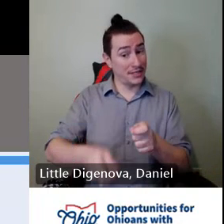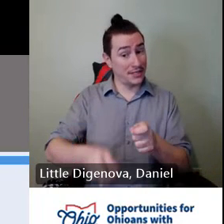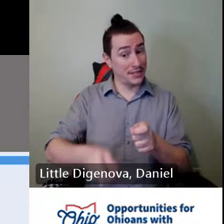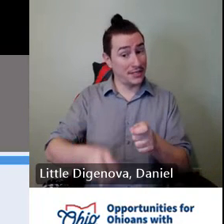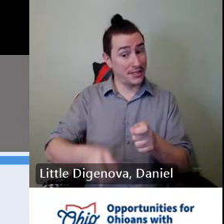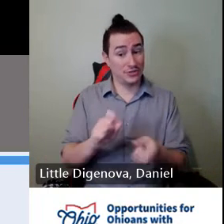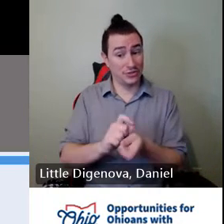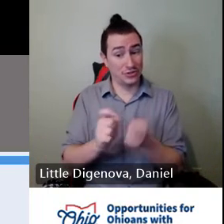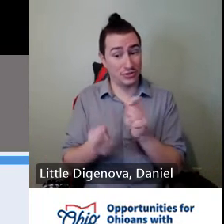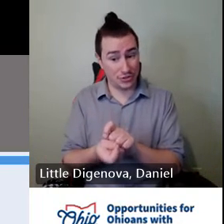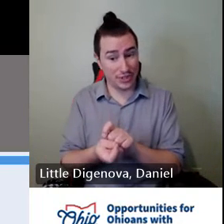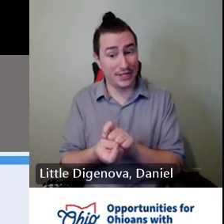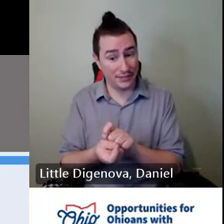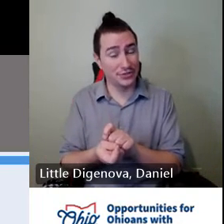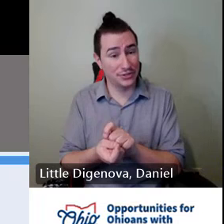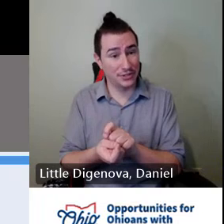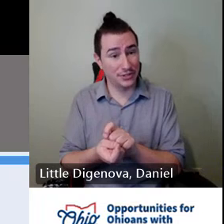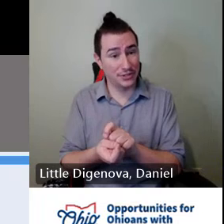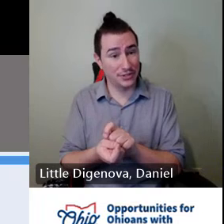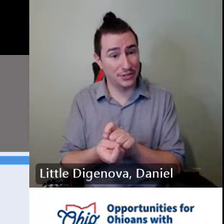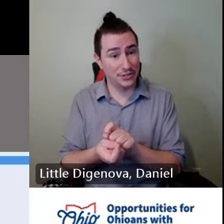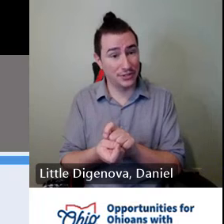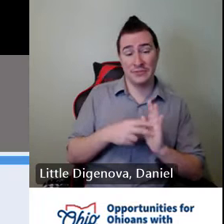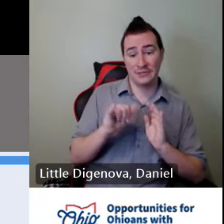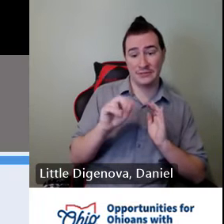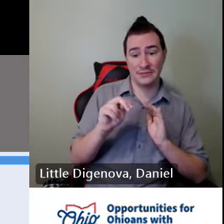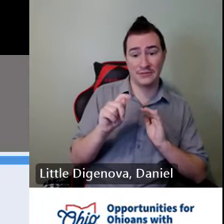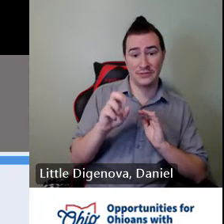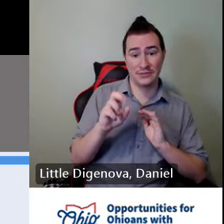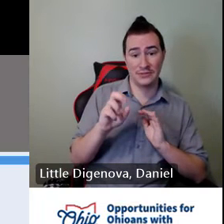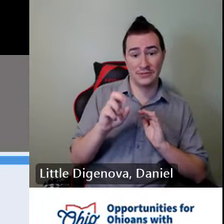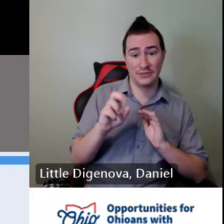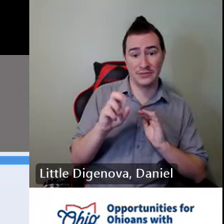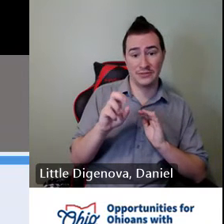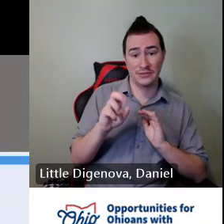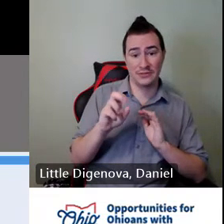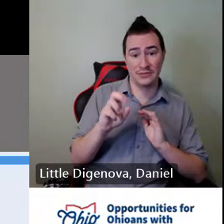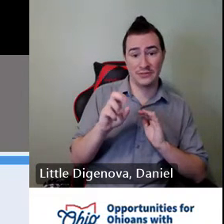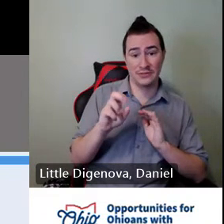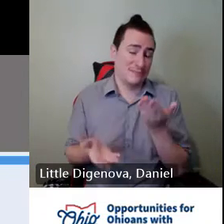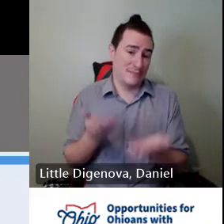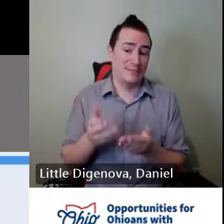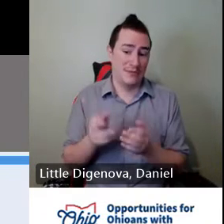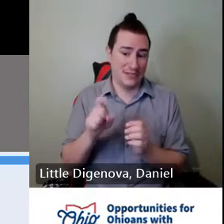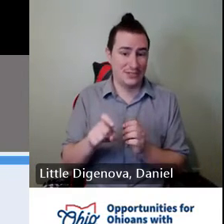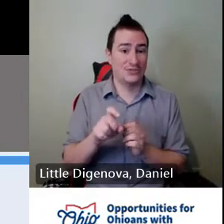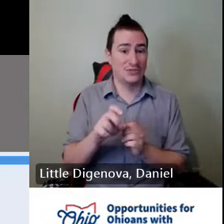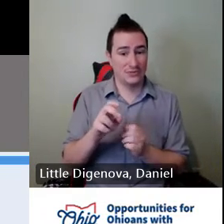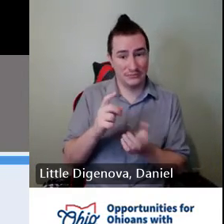interactive process may need to be revisited. Julie, where's the best place to start to identify a solution?